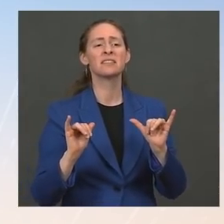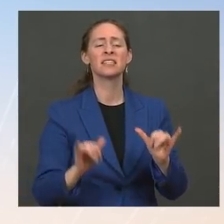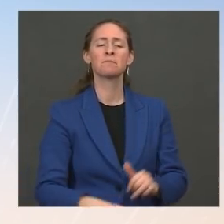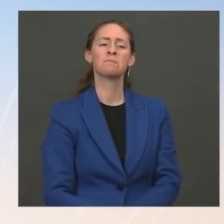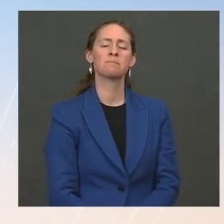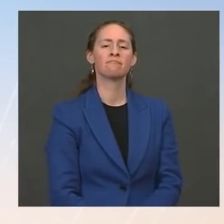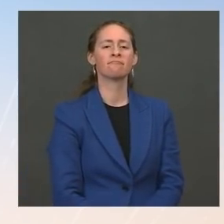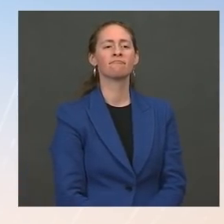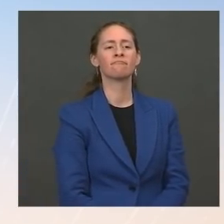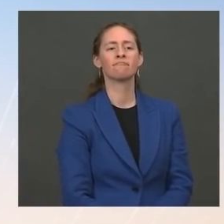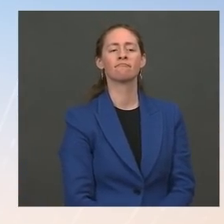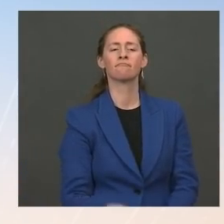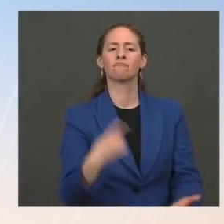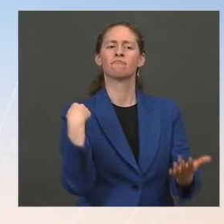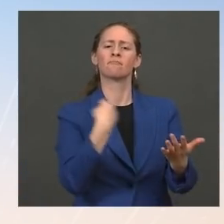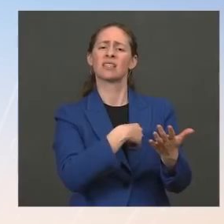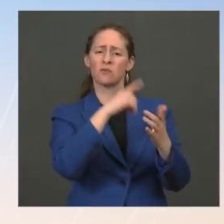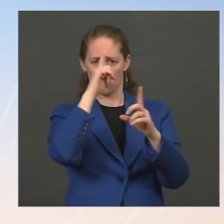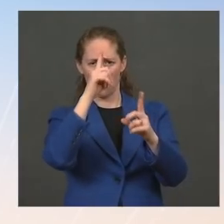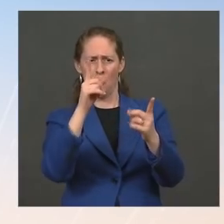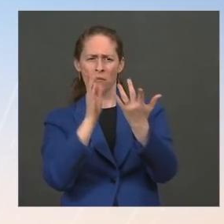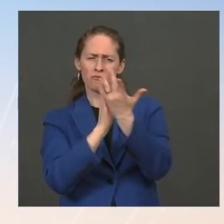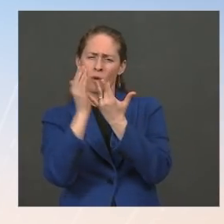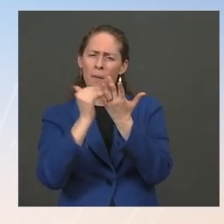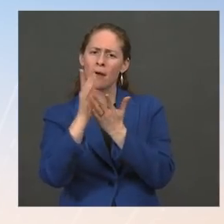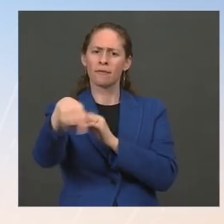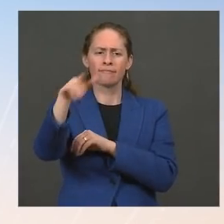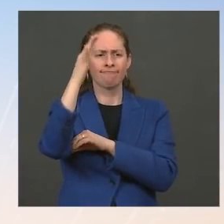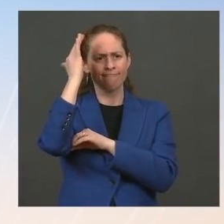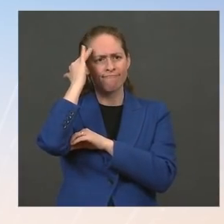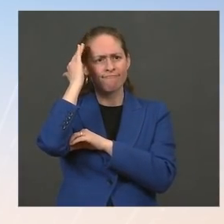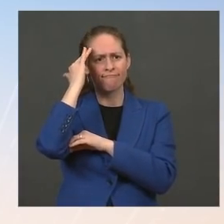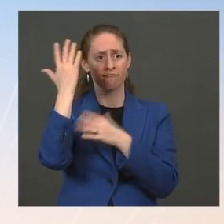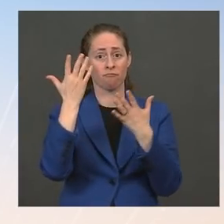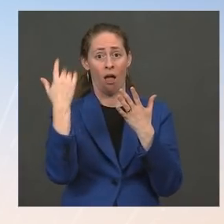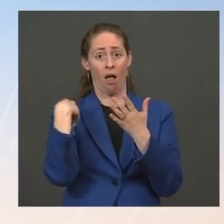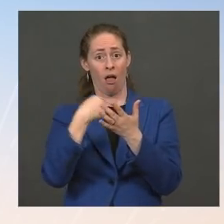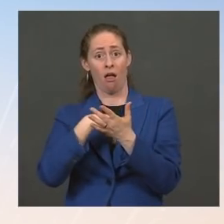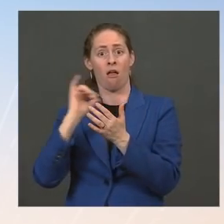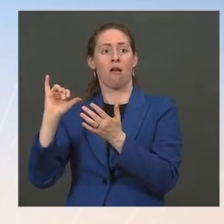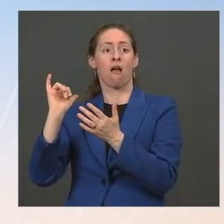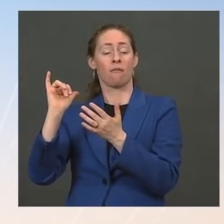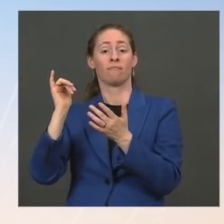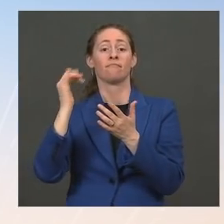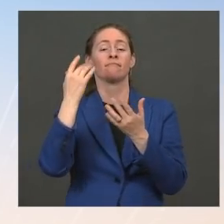including the fact that there are unknowns here, and we're working to assess those and get to the bottom of them.